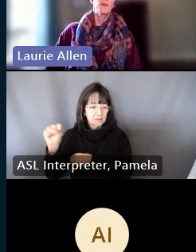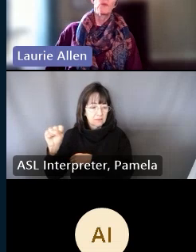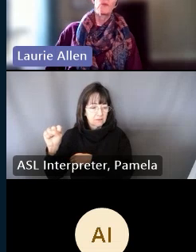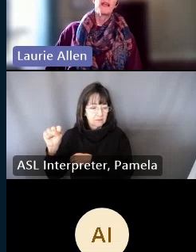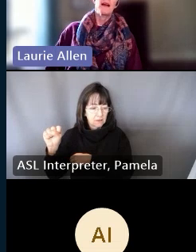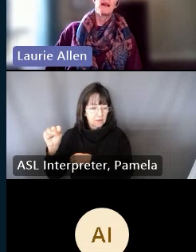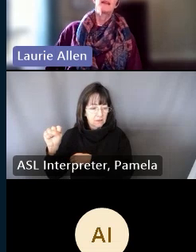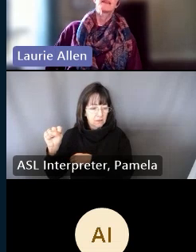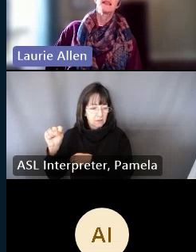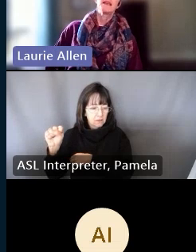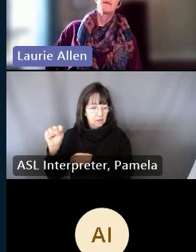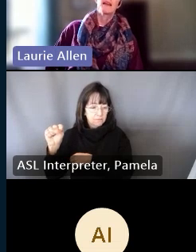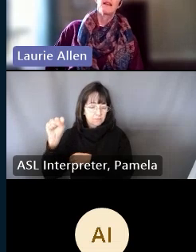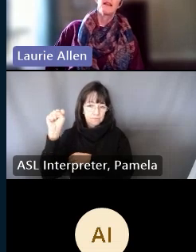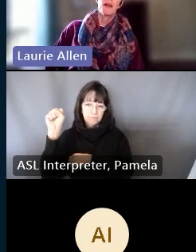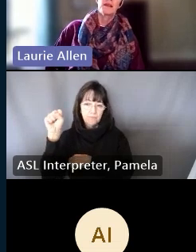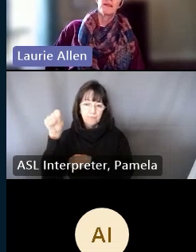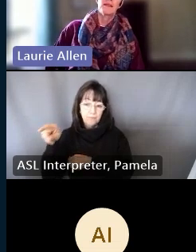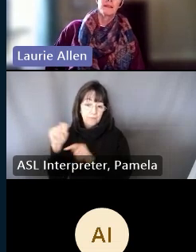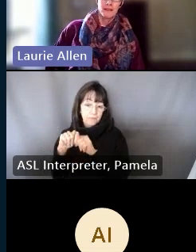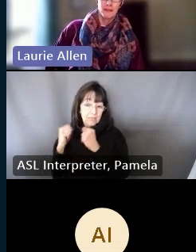In the Teams' LMS?